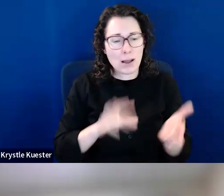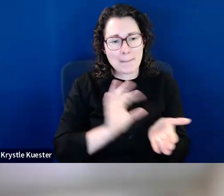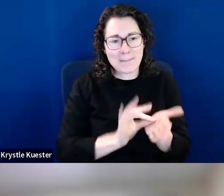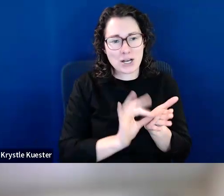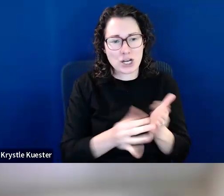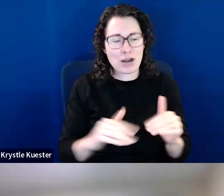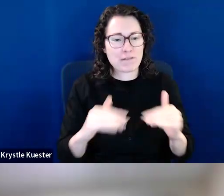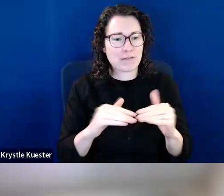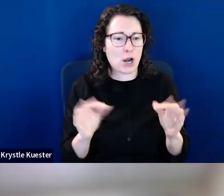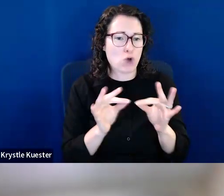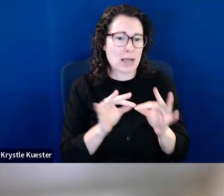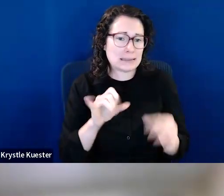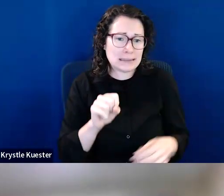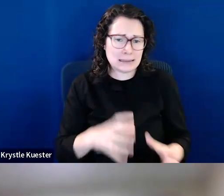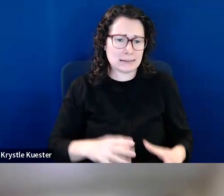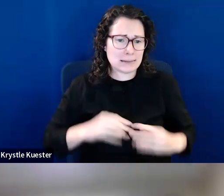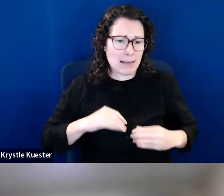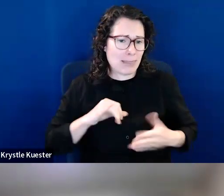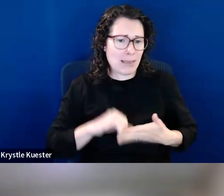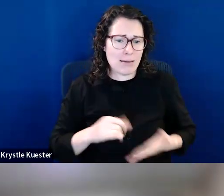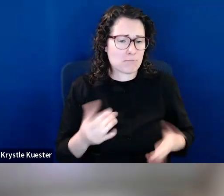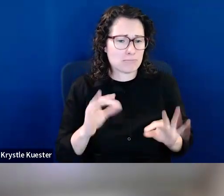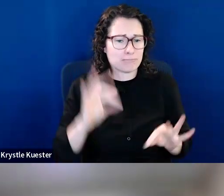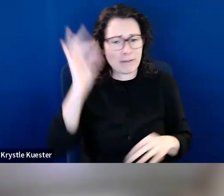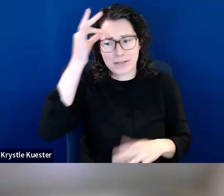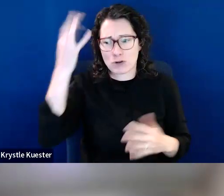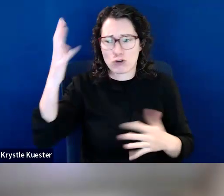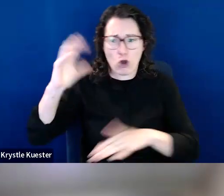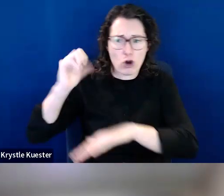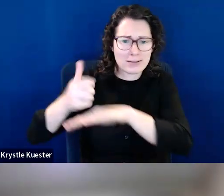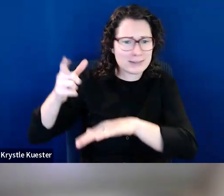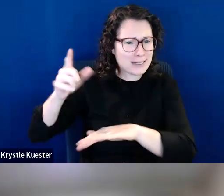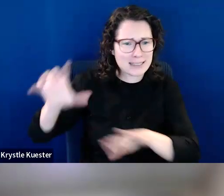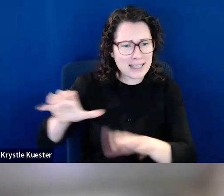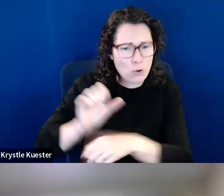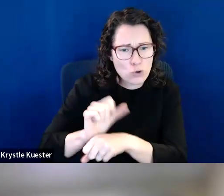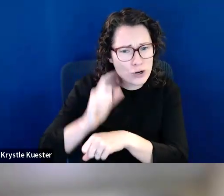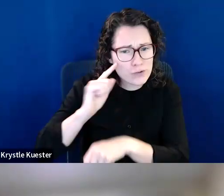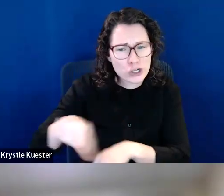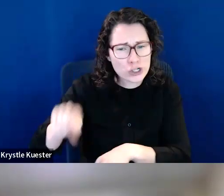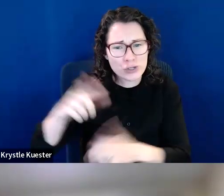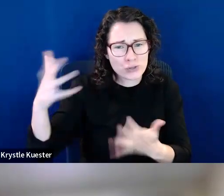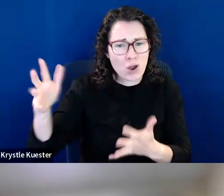fair price is. Um, that the federal government has already done that work um for you. Um, and